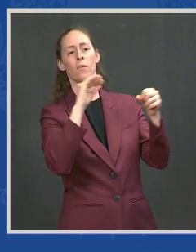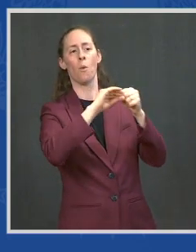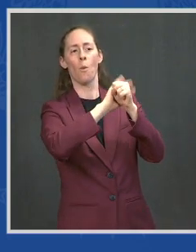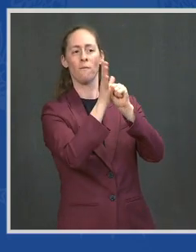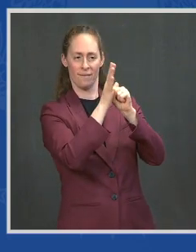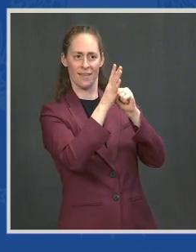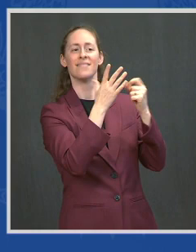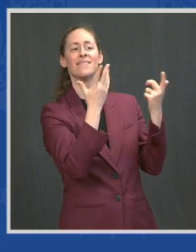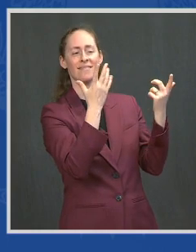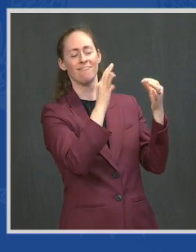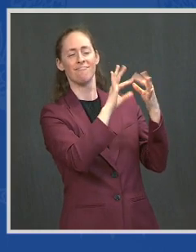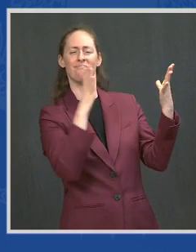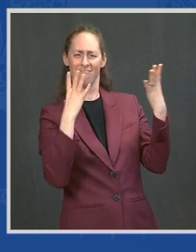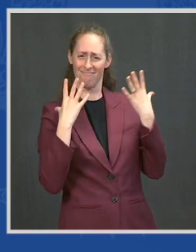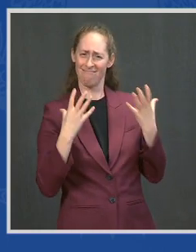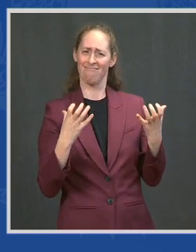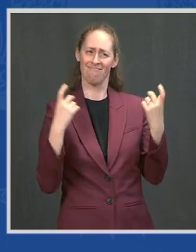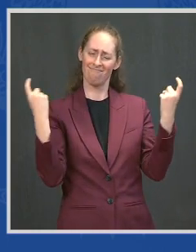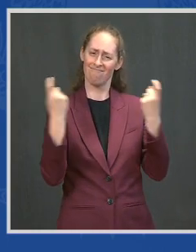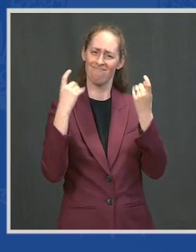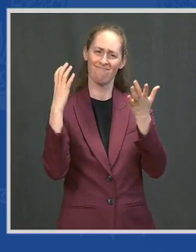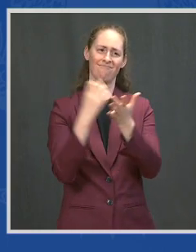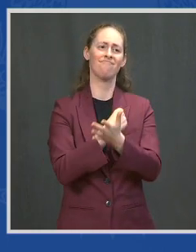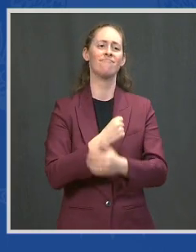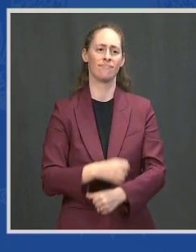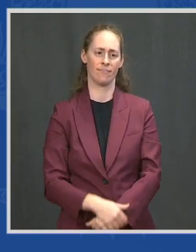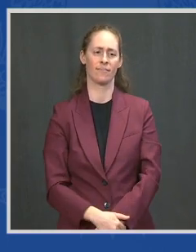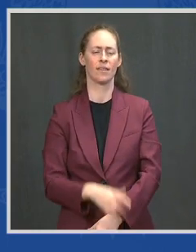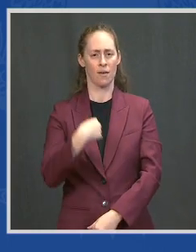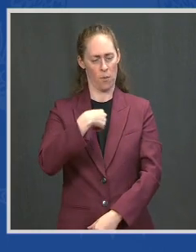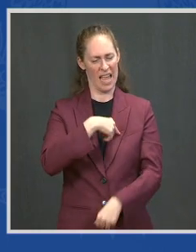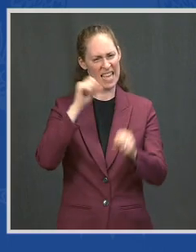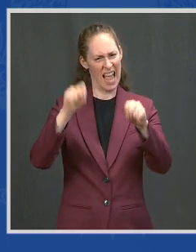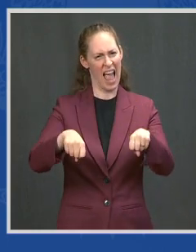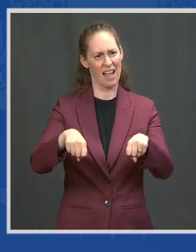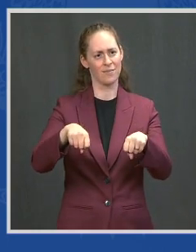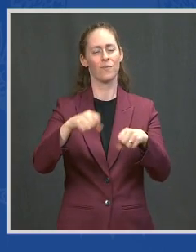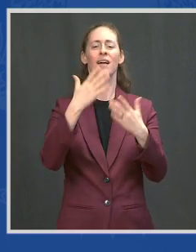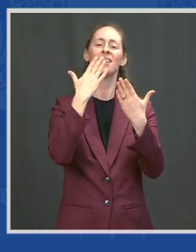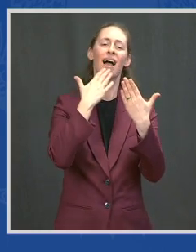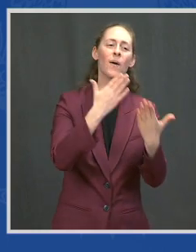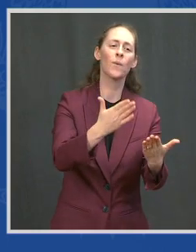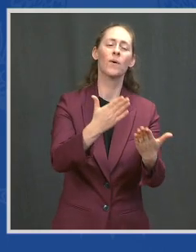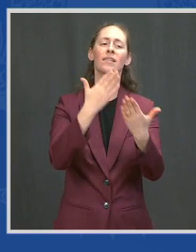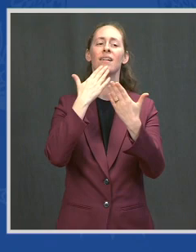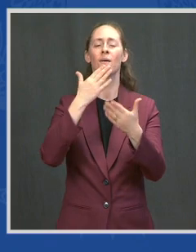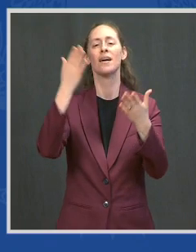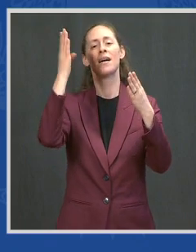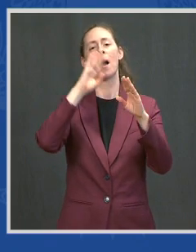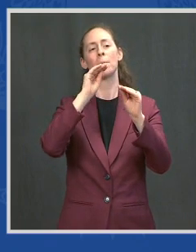We can do this. We will do this. Thank you all. May God bless you. May God protect our troops.